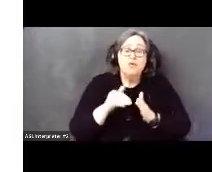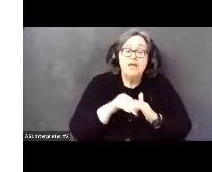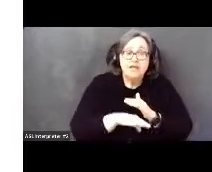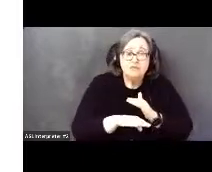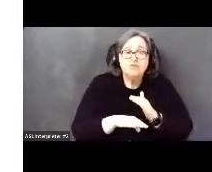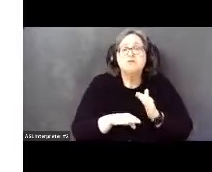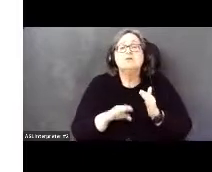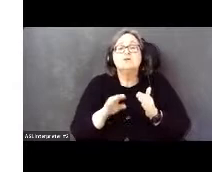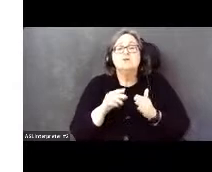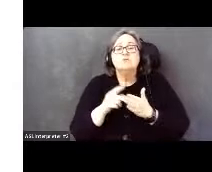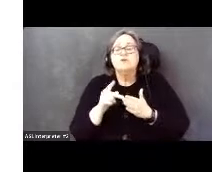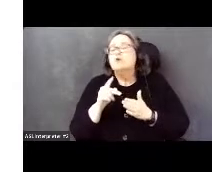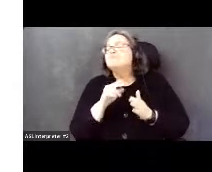and probation. There's not a bad place